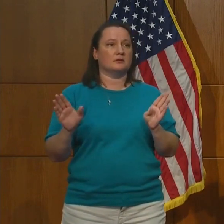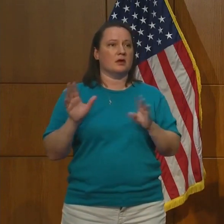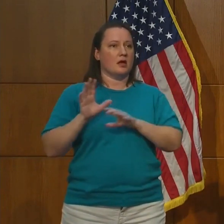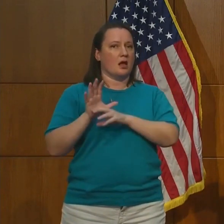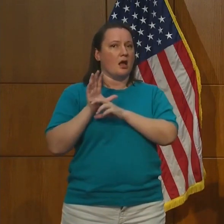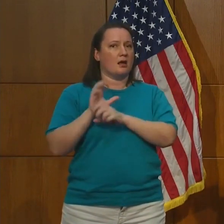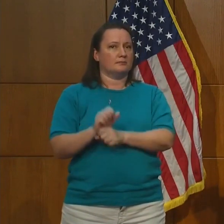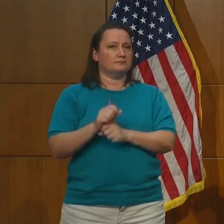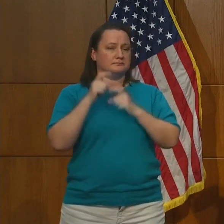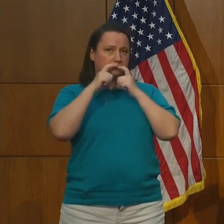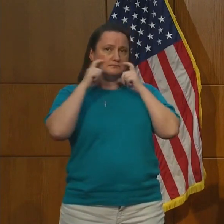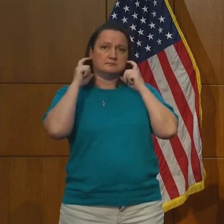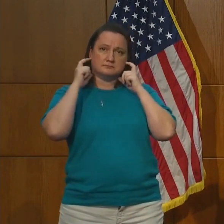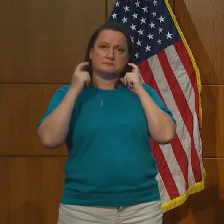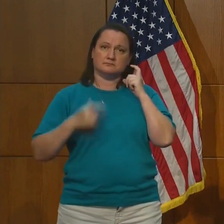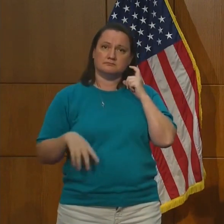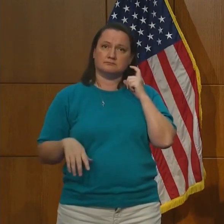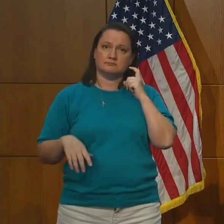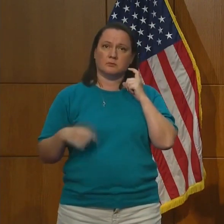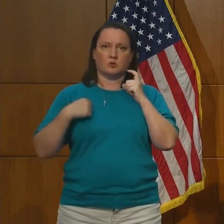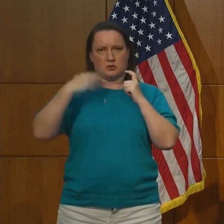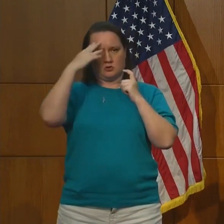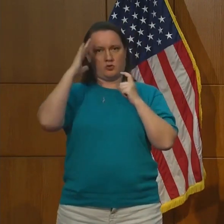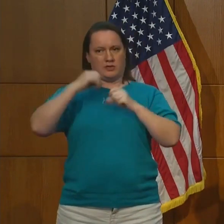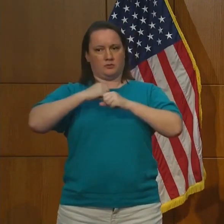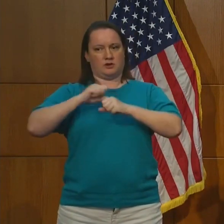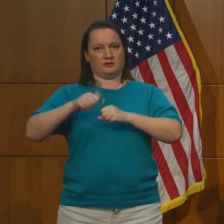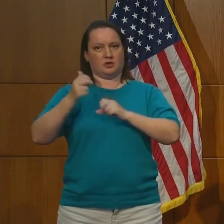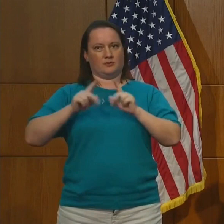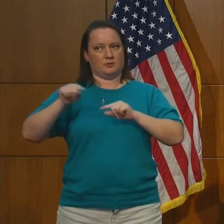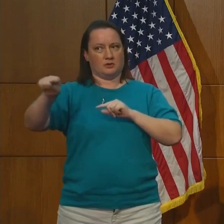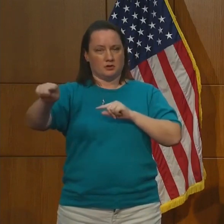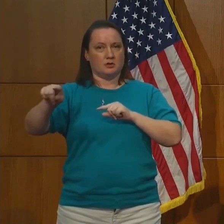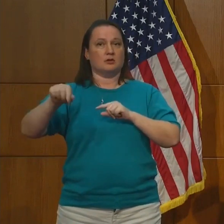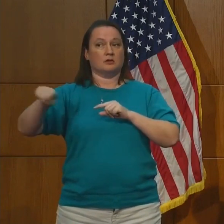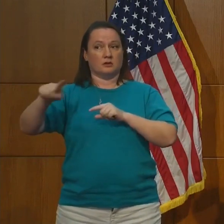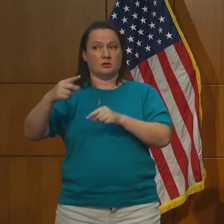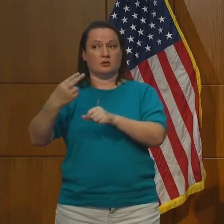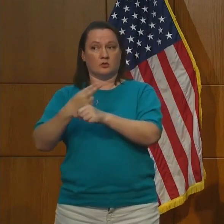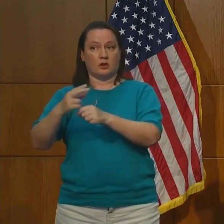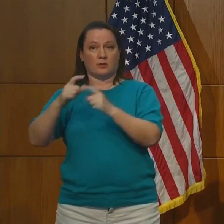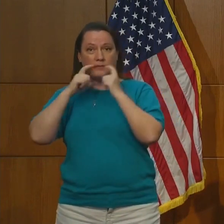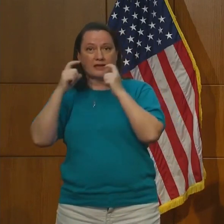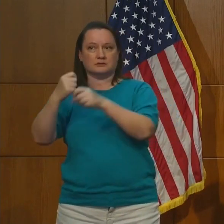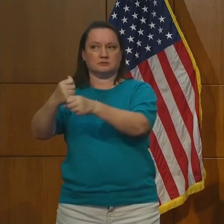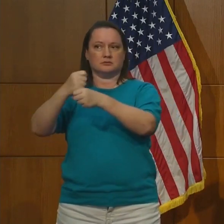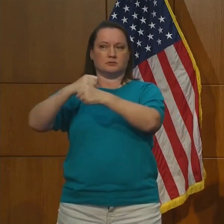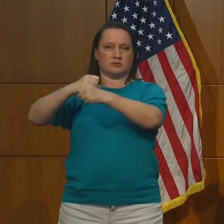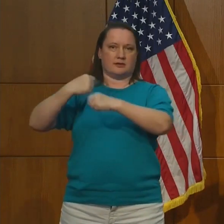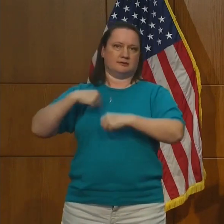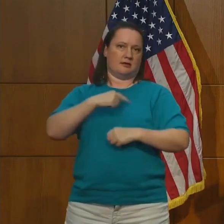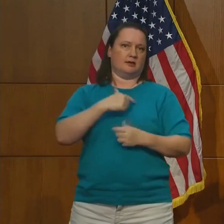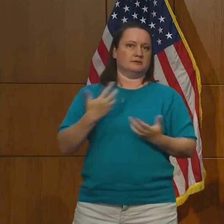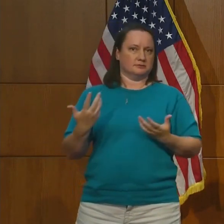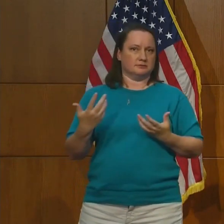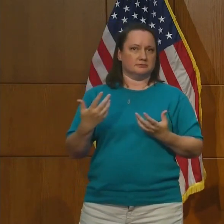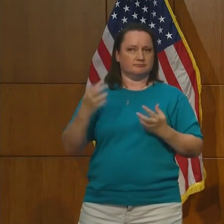THINK WE HAVE TO USE SOME COMMON SENSE ABOUT AS WE MOVE FOR. AS A JET. THANK YOU WHERE